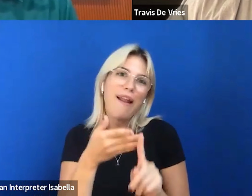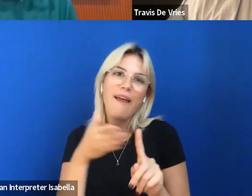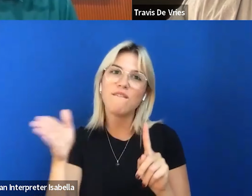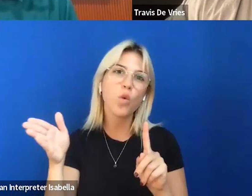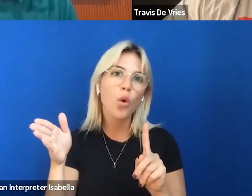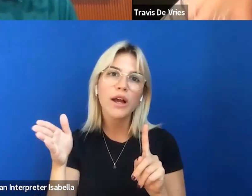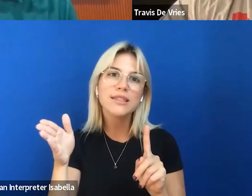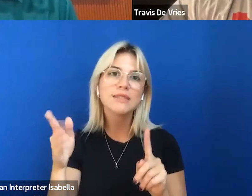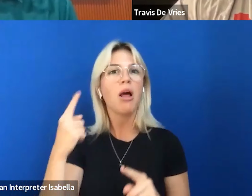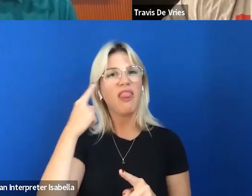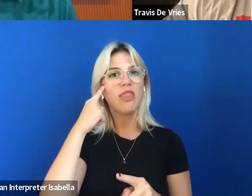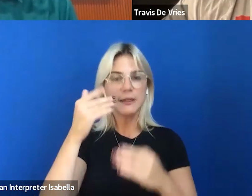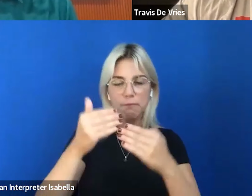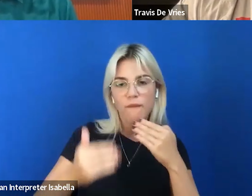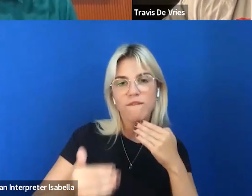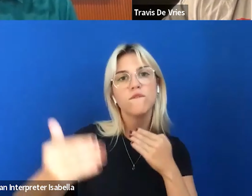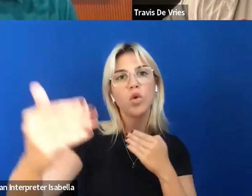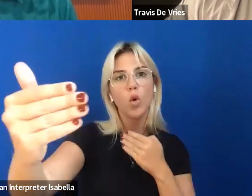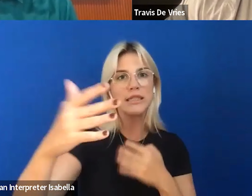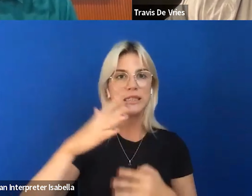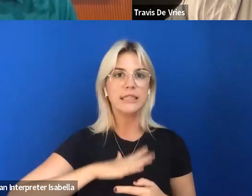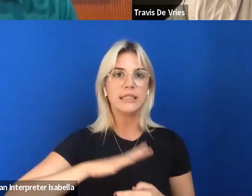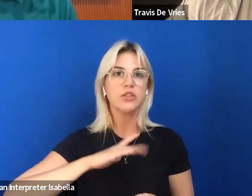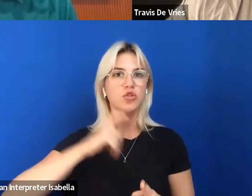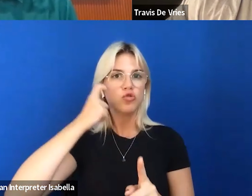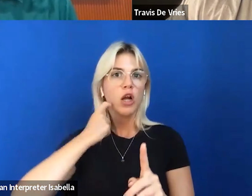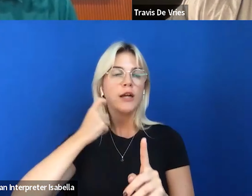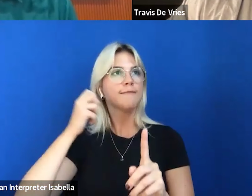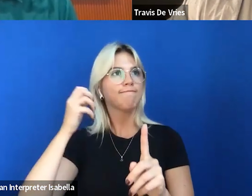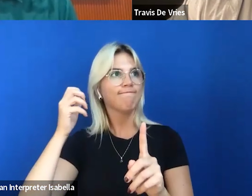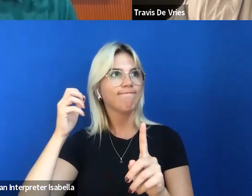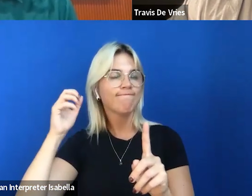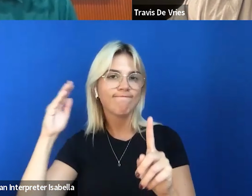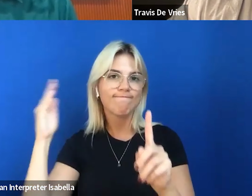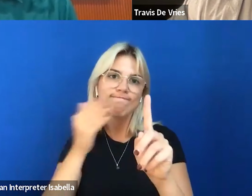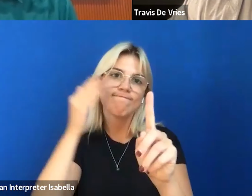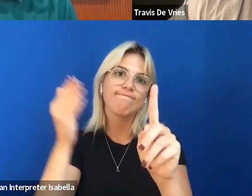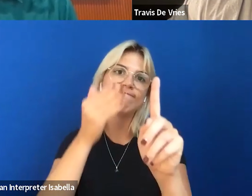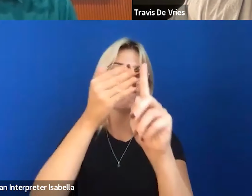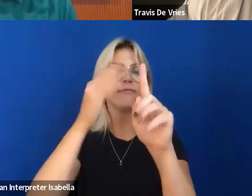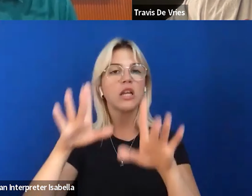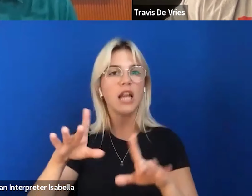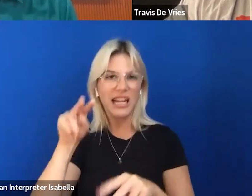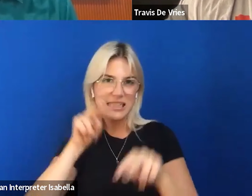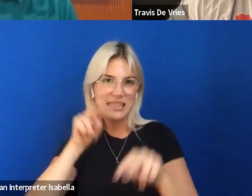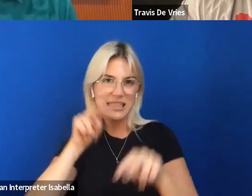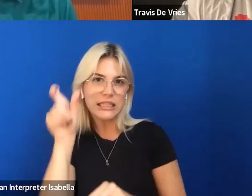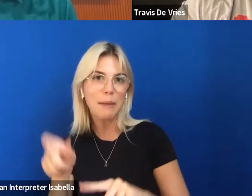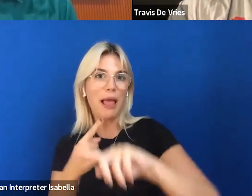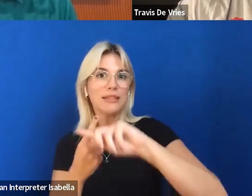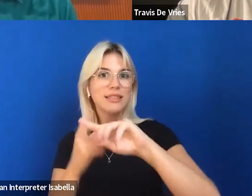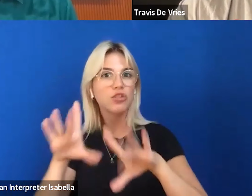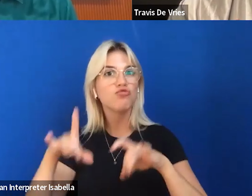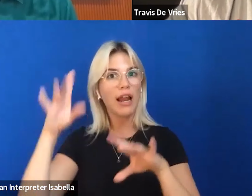I think moving forward, we need to strive as assessors and as Australia Council staff to really make sure we're applying